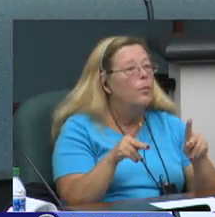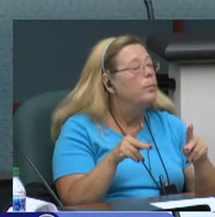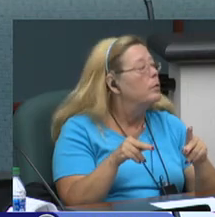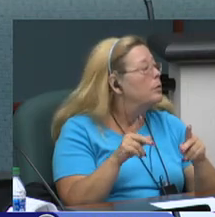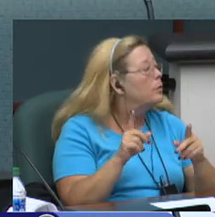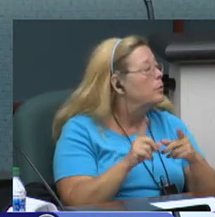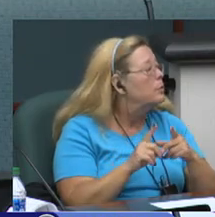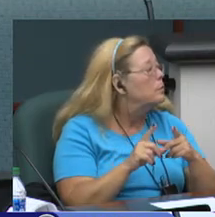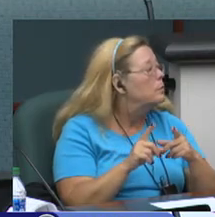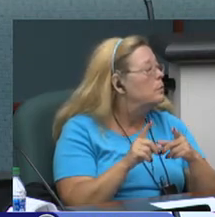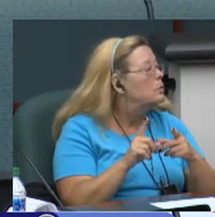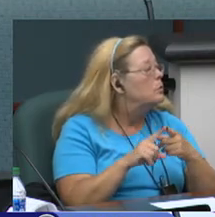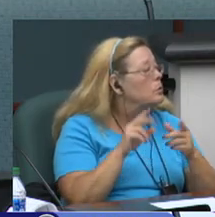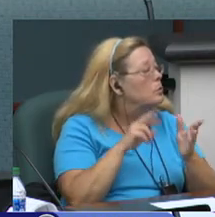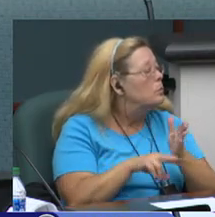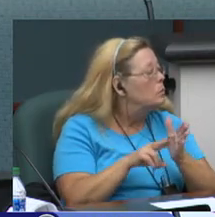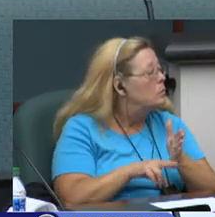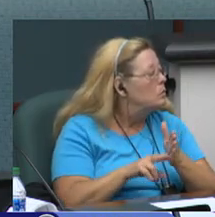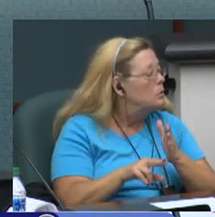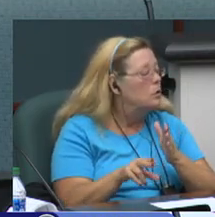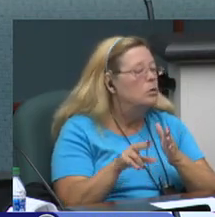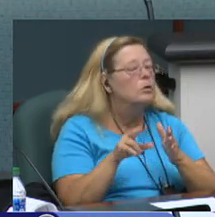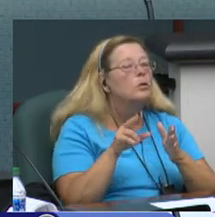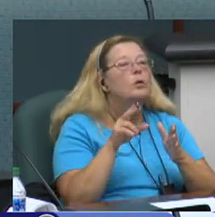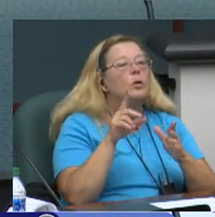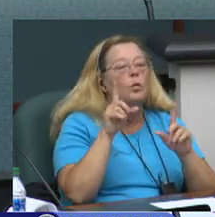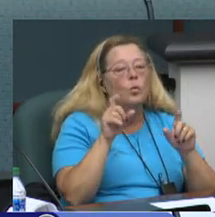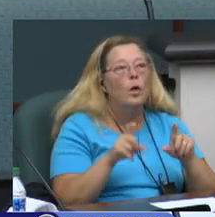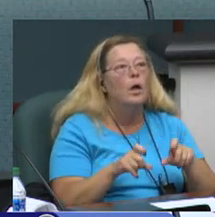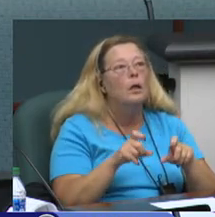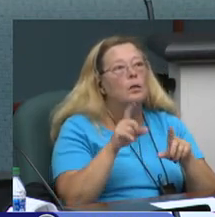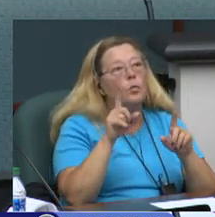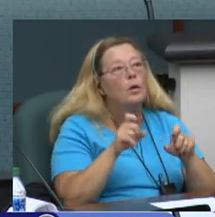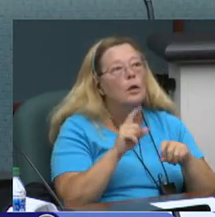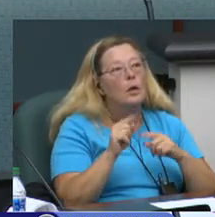research some of those questions so there was a questions about the use of